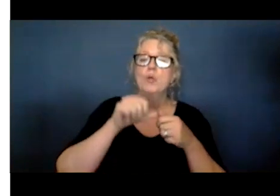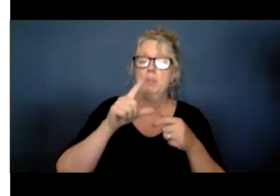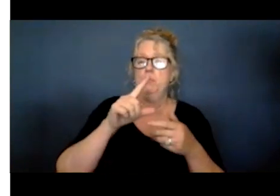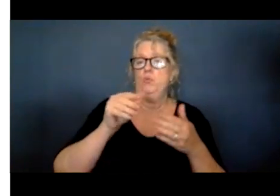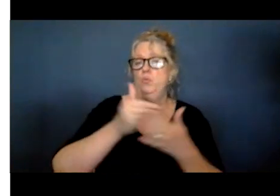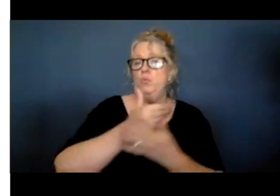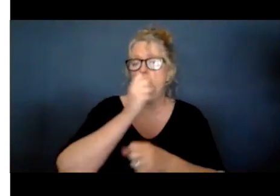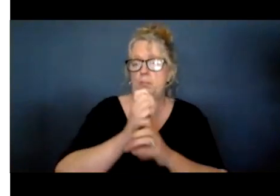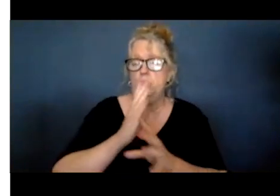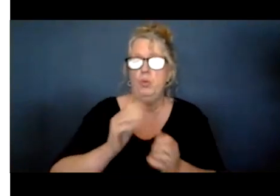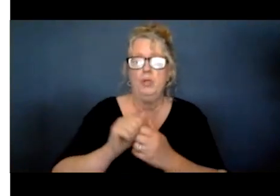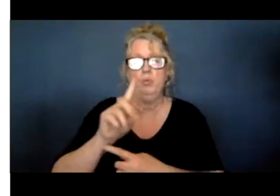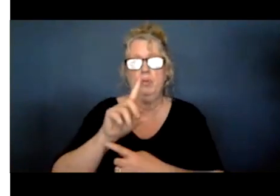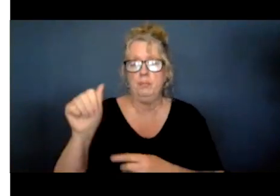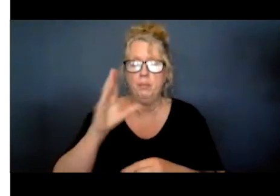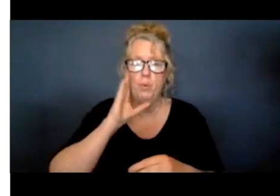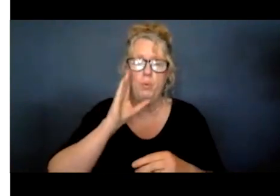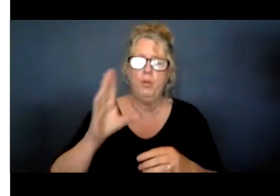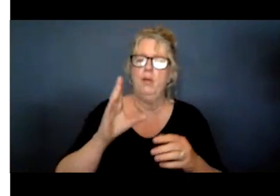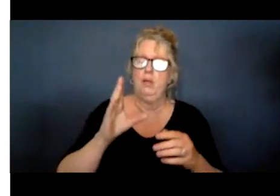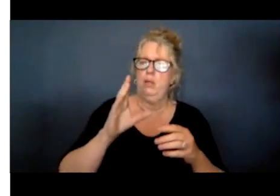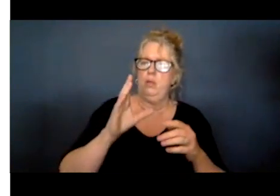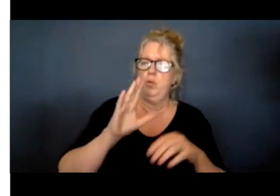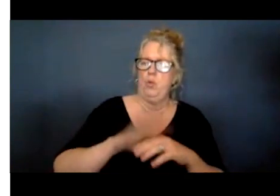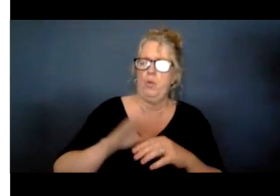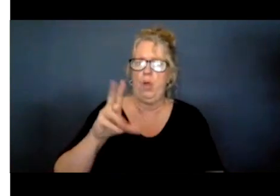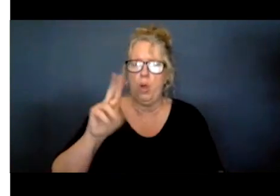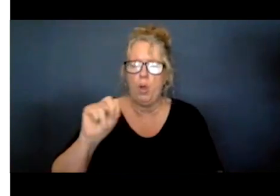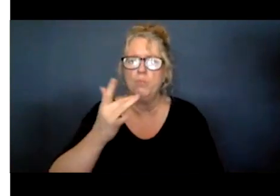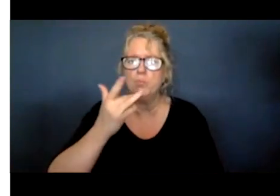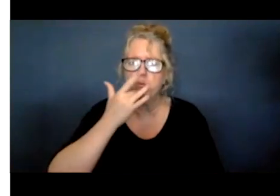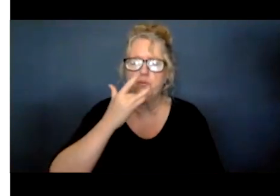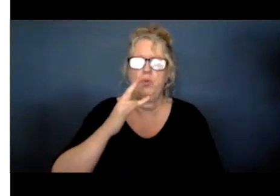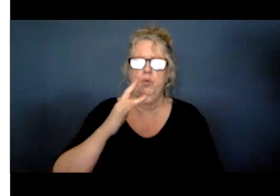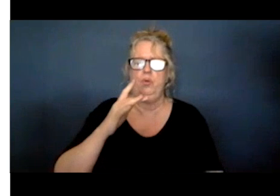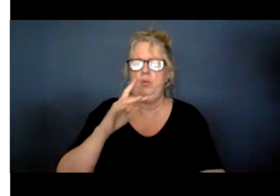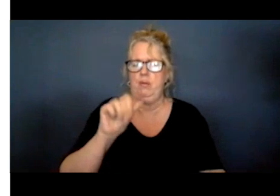disabilities will likely come in with their own preferred assistive devices. Be open to